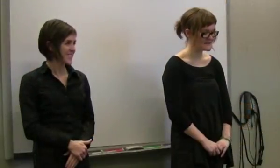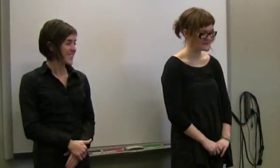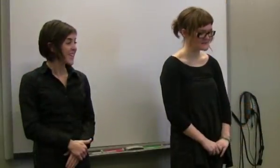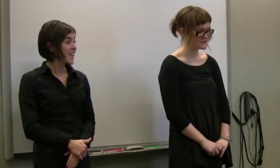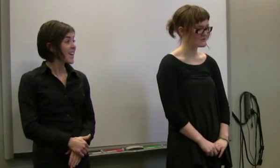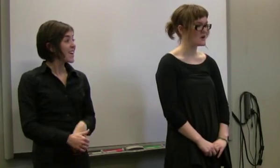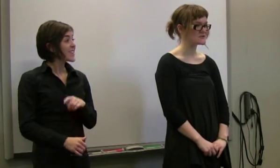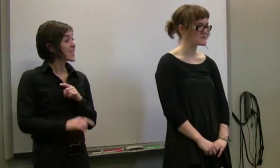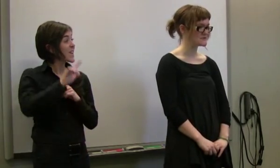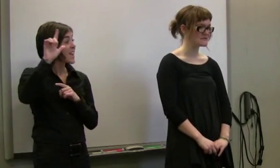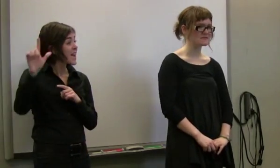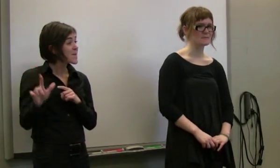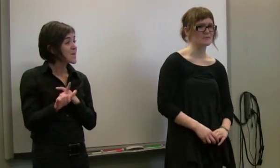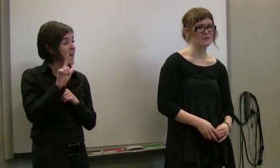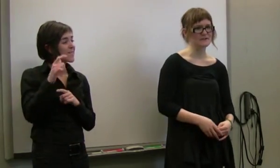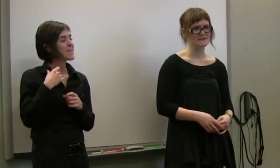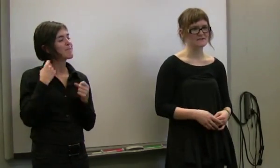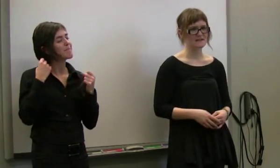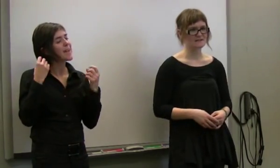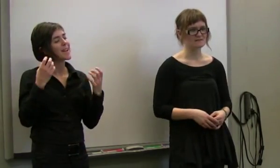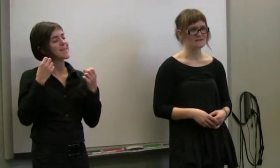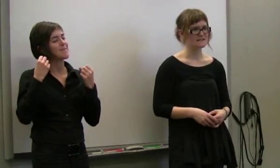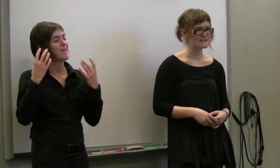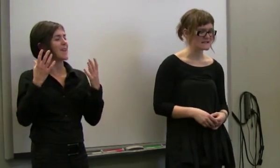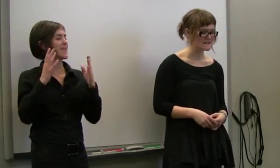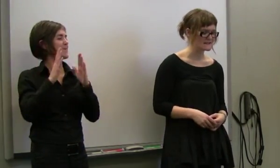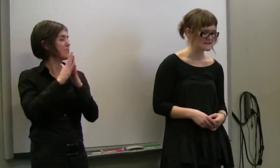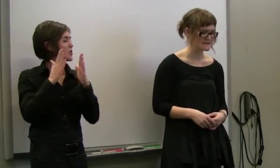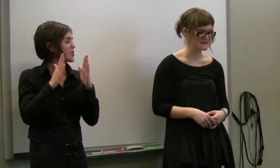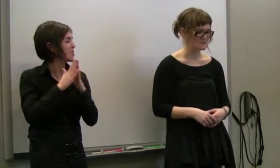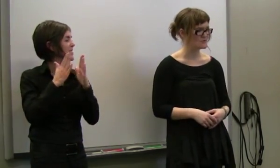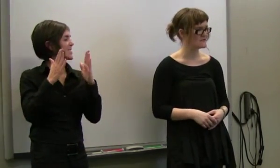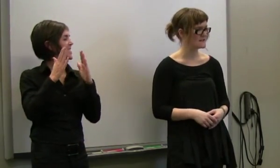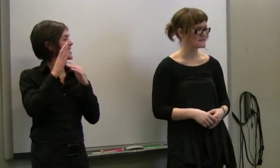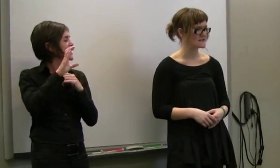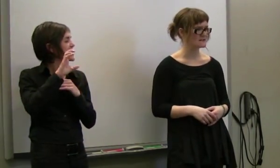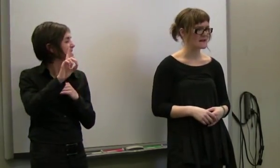The library is full of different books,